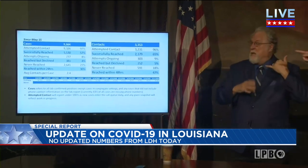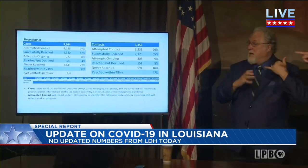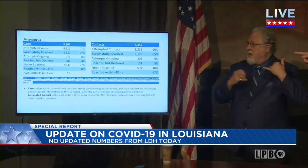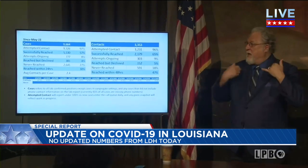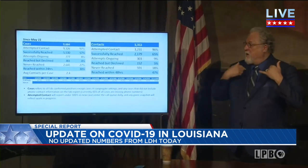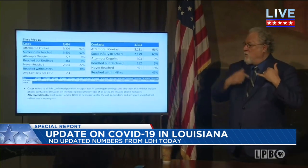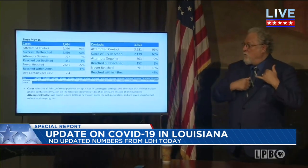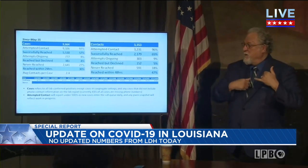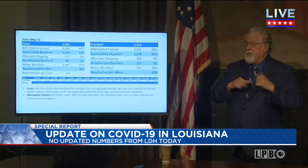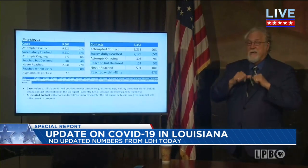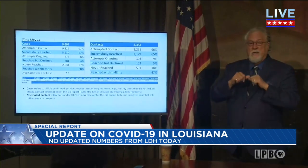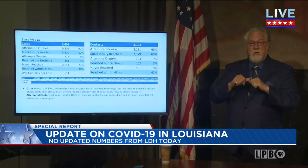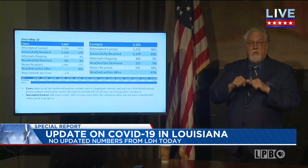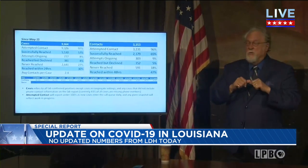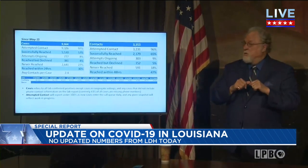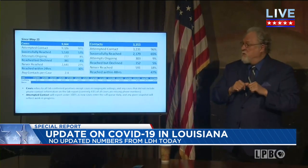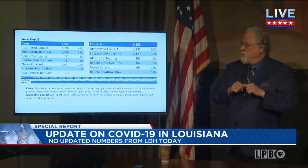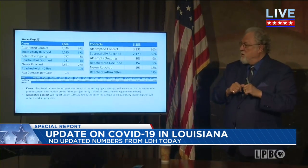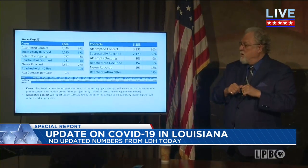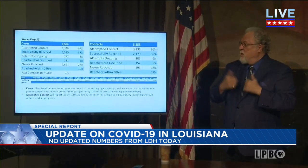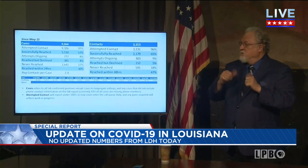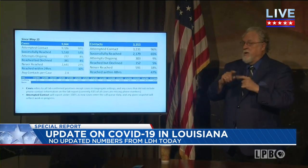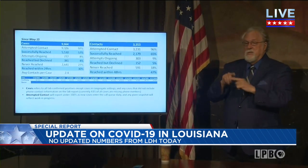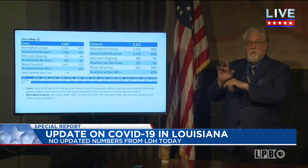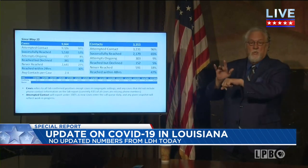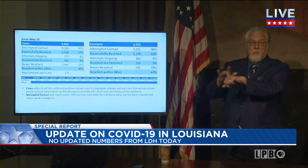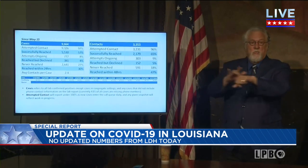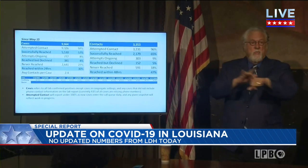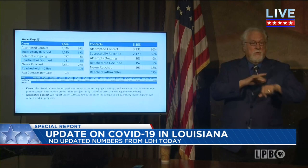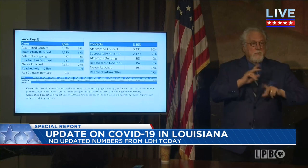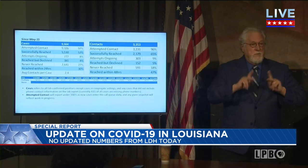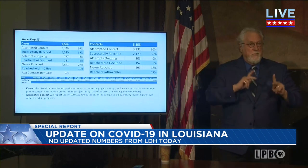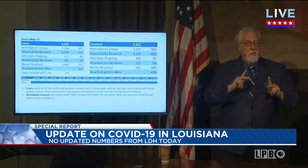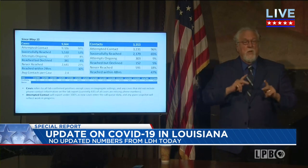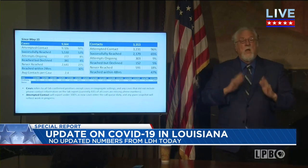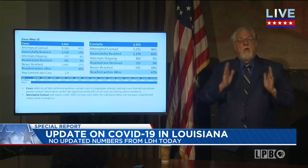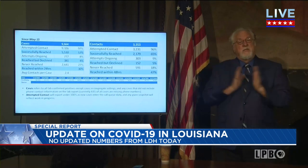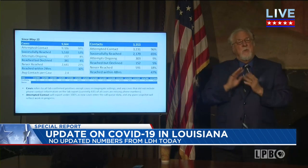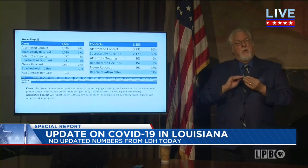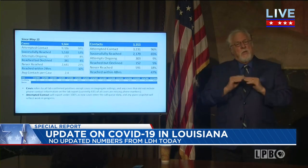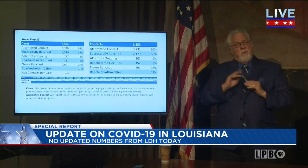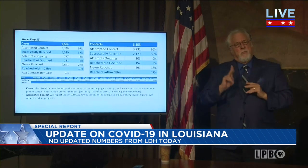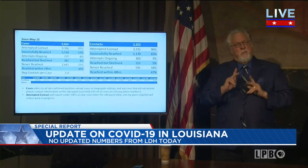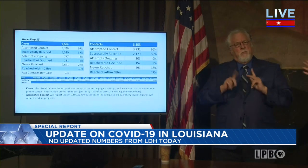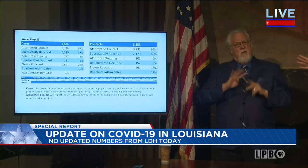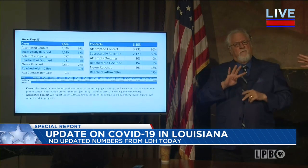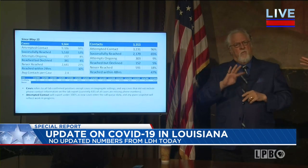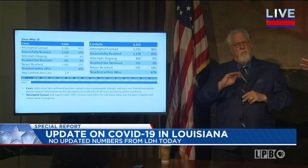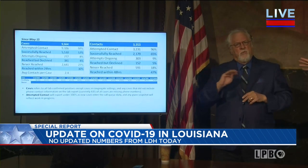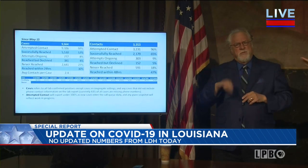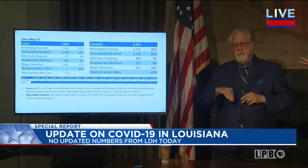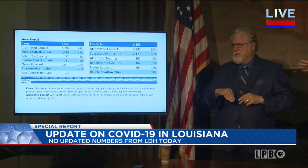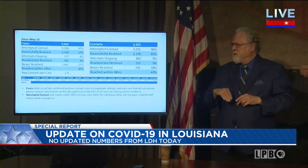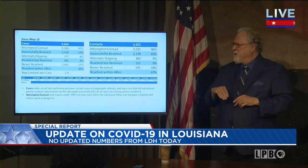CALLING, MAYBE PEOPLE AREN'T ANSWERING THE LDH NUMBER OR FOR WHATEVER REASON AREN'T PICKING UP.